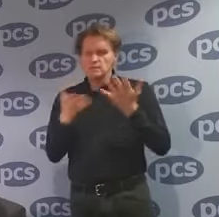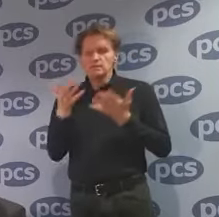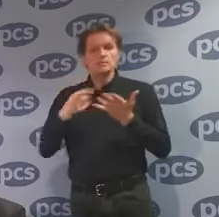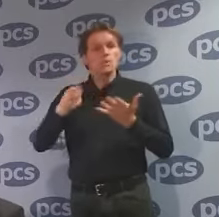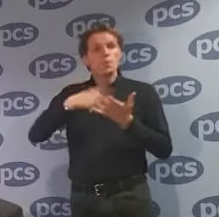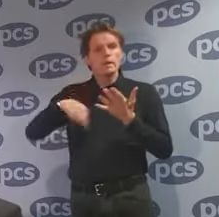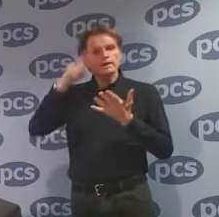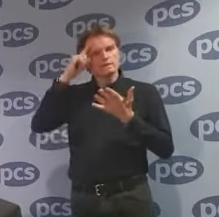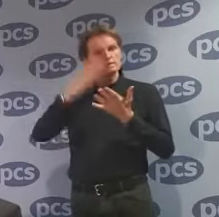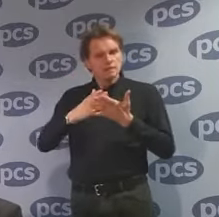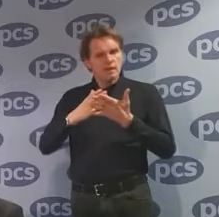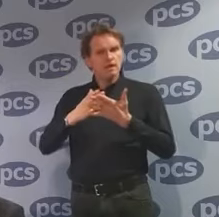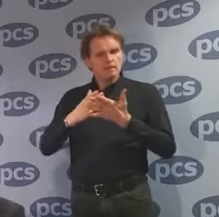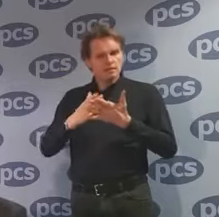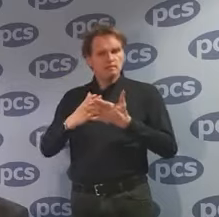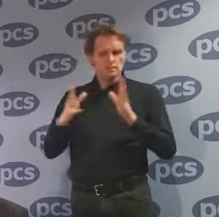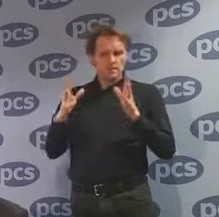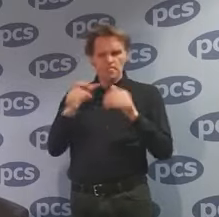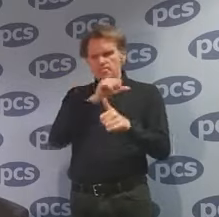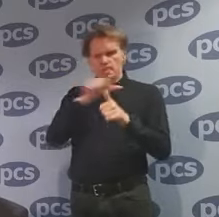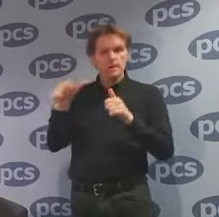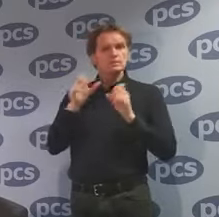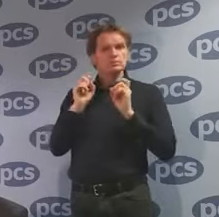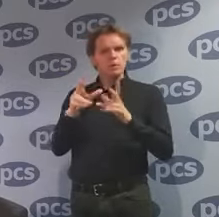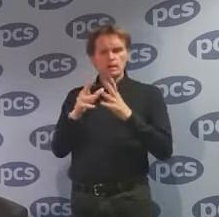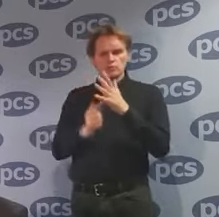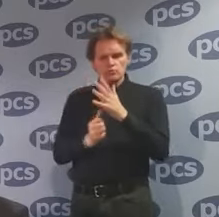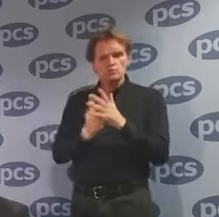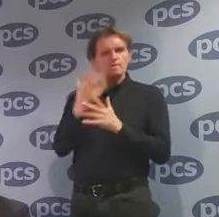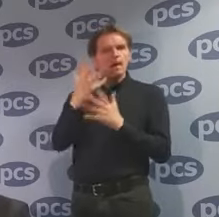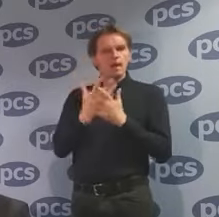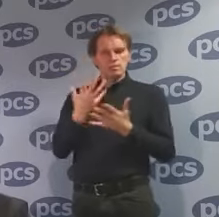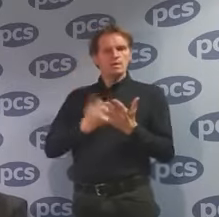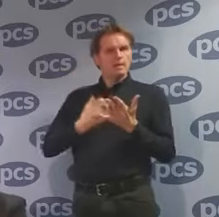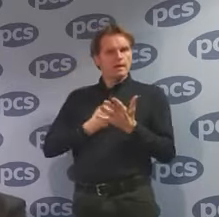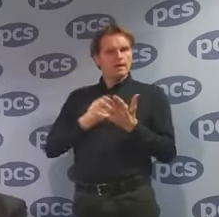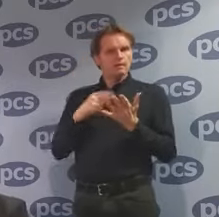bits of the civil service the best way to develop pay systems as we would like to